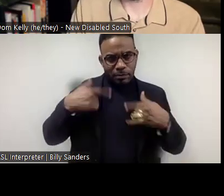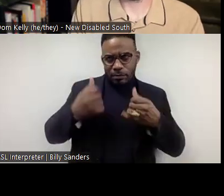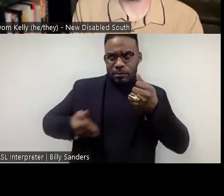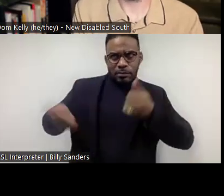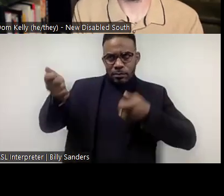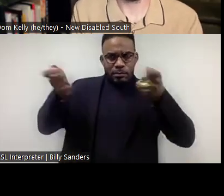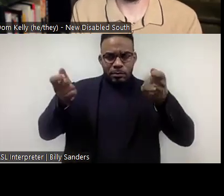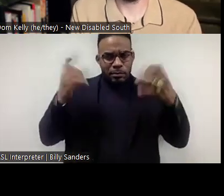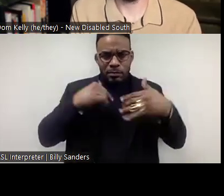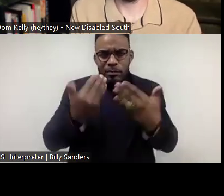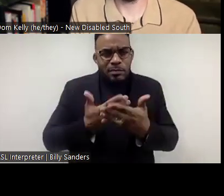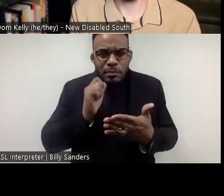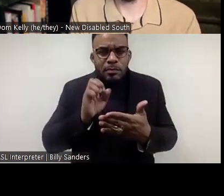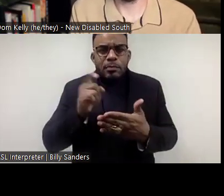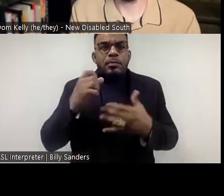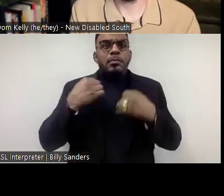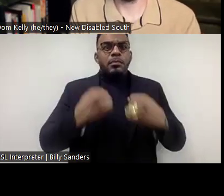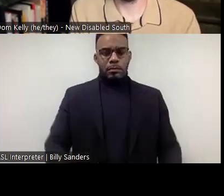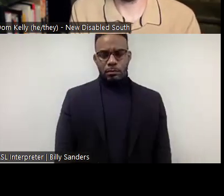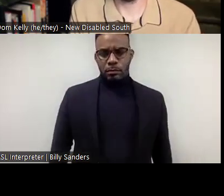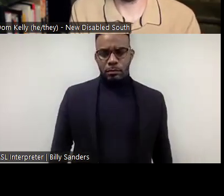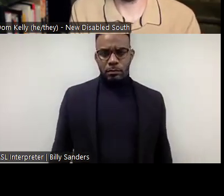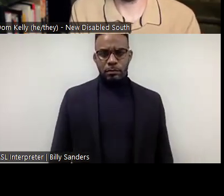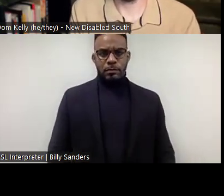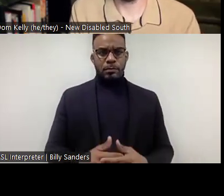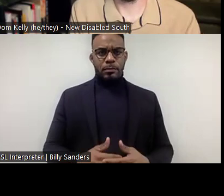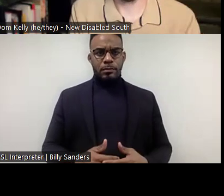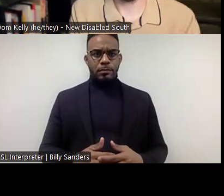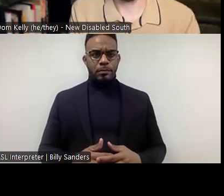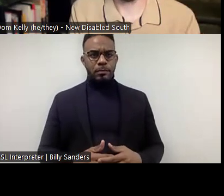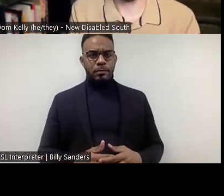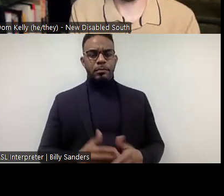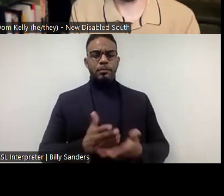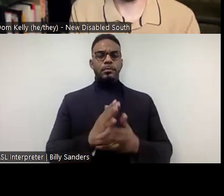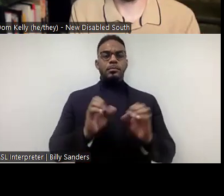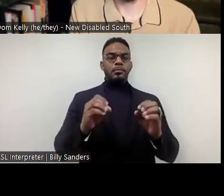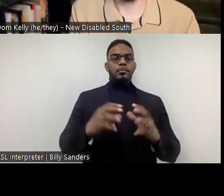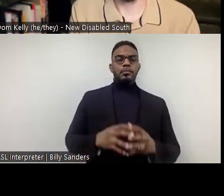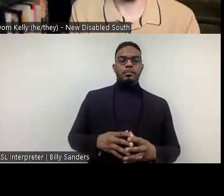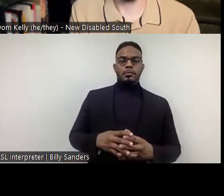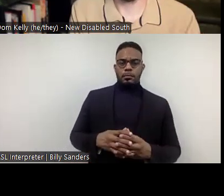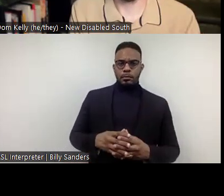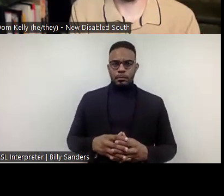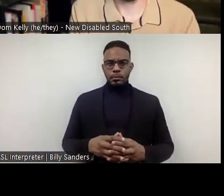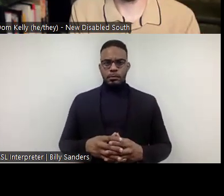have been a thing way before this administration. The haters have been empowered. A lot of this isn't new, just extra strong.